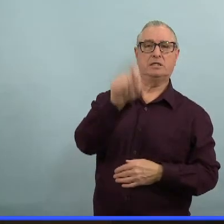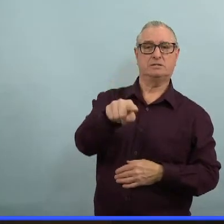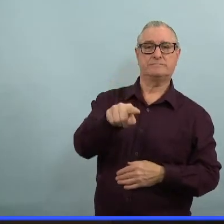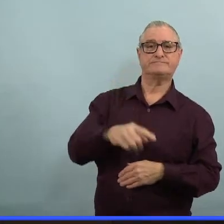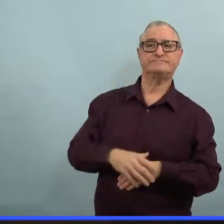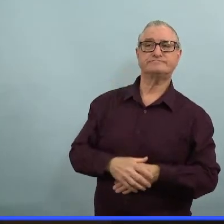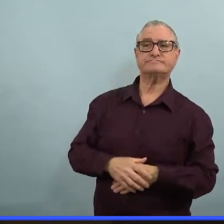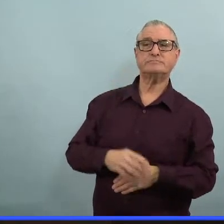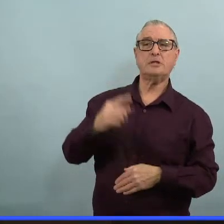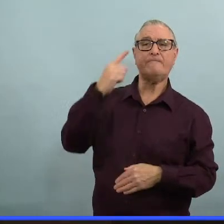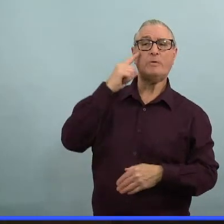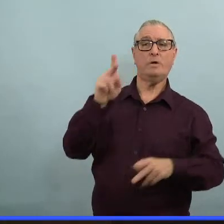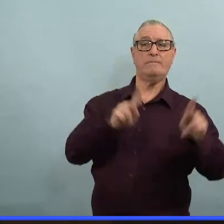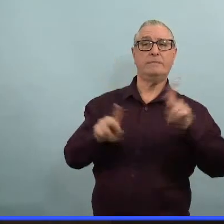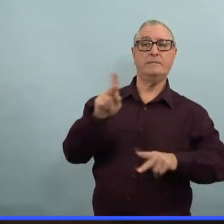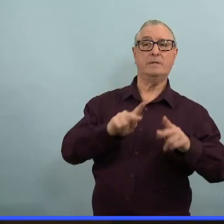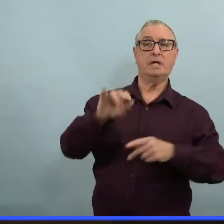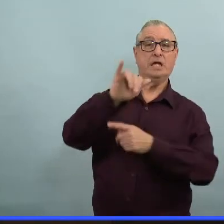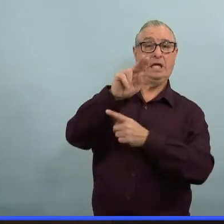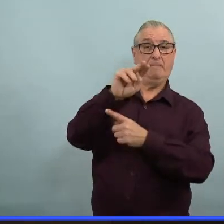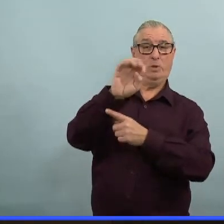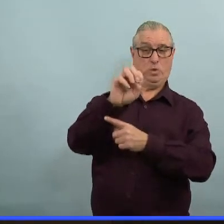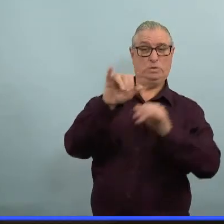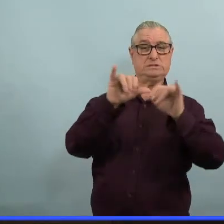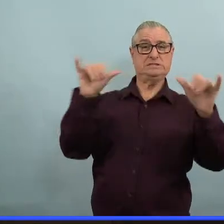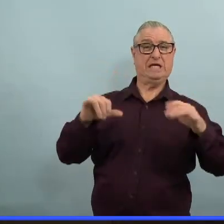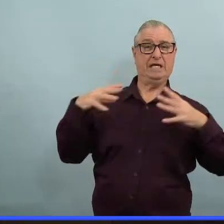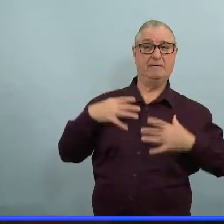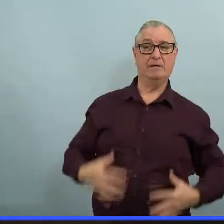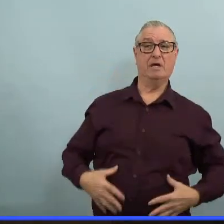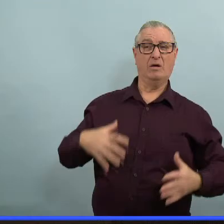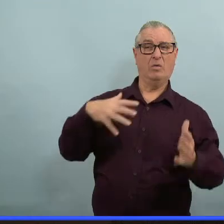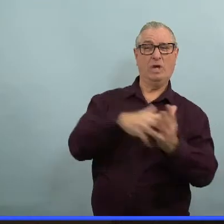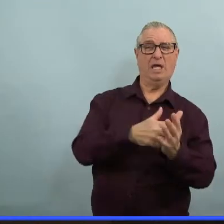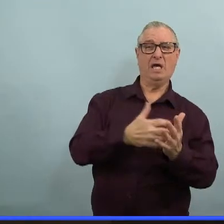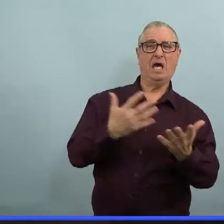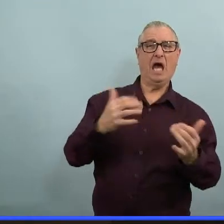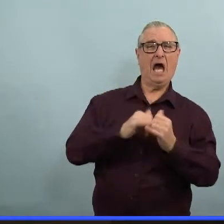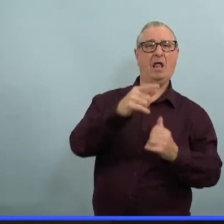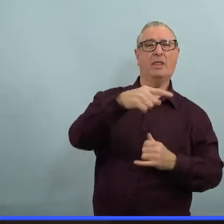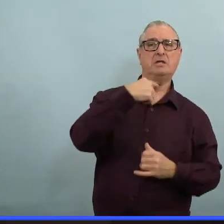see this widespread omicron spring they continue to see yes it is milder on an individual basis but